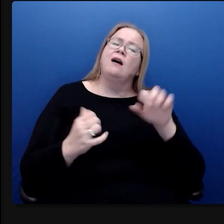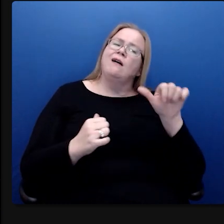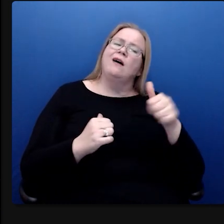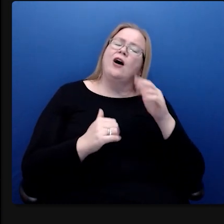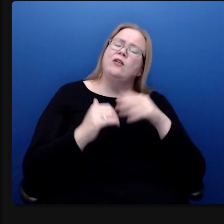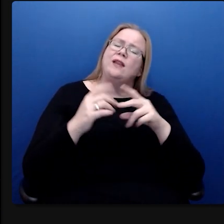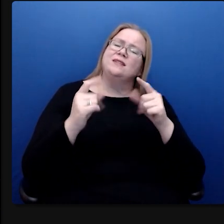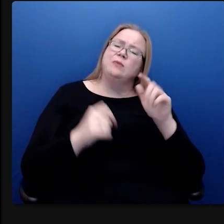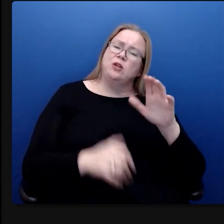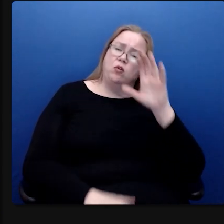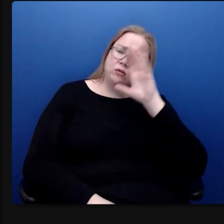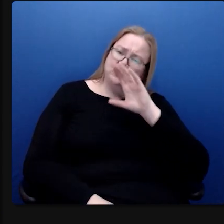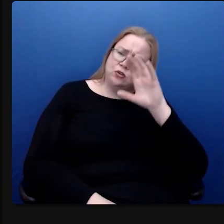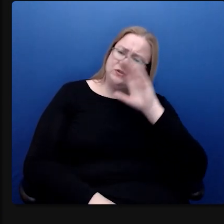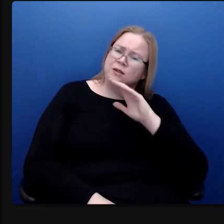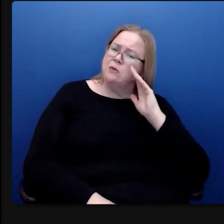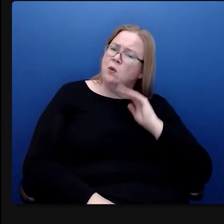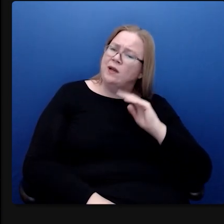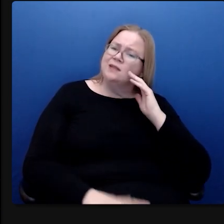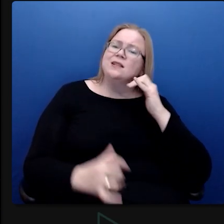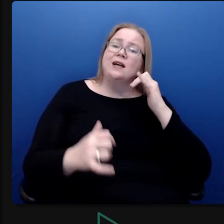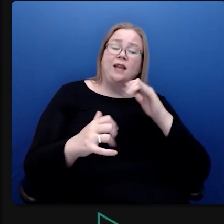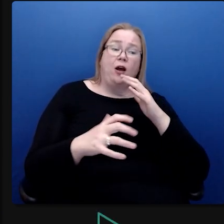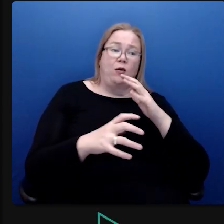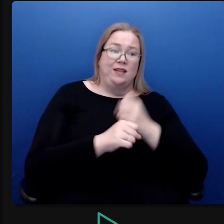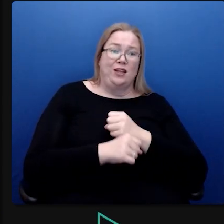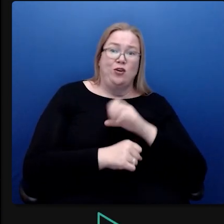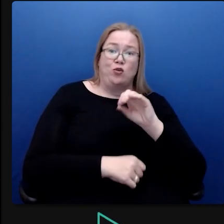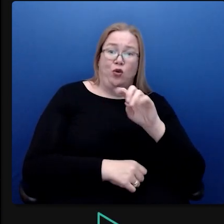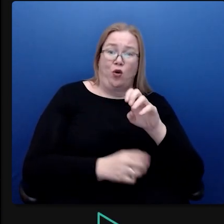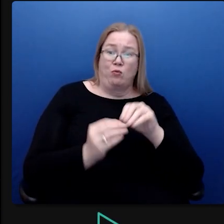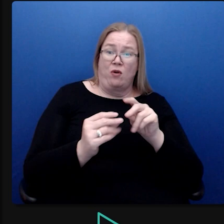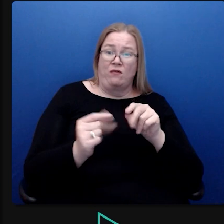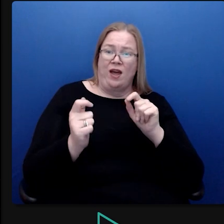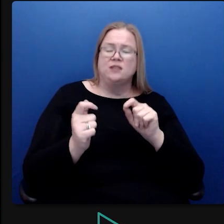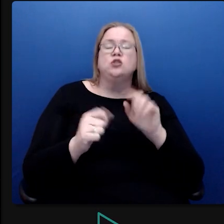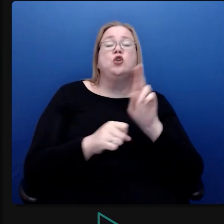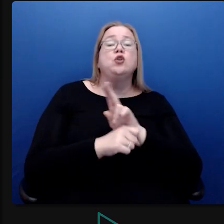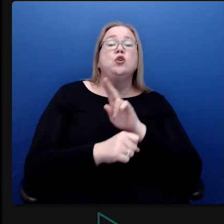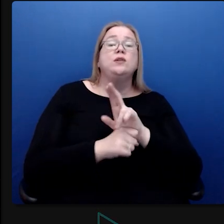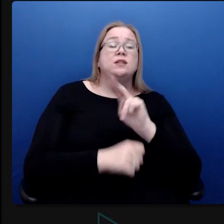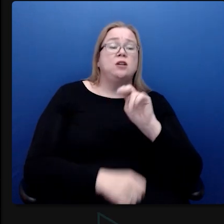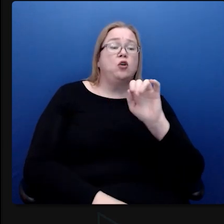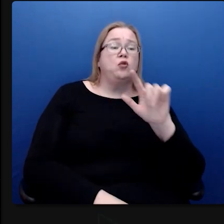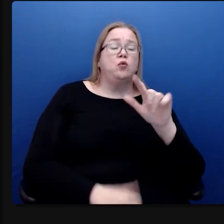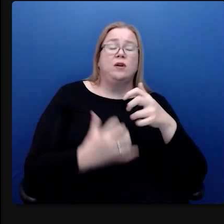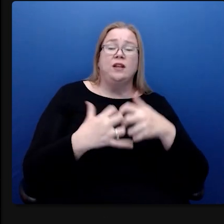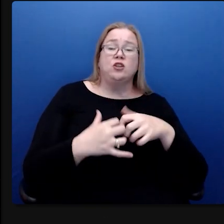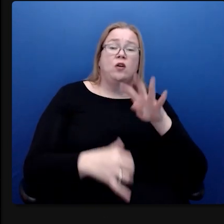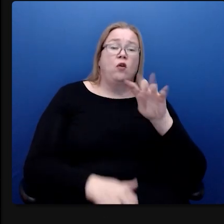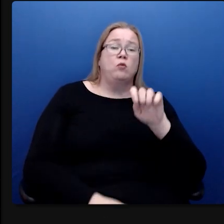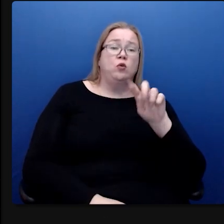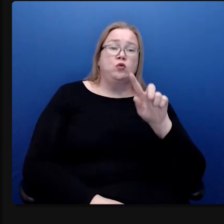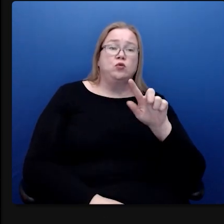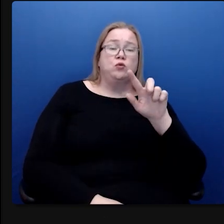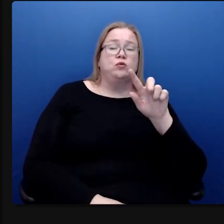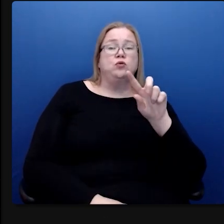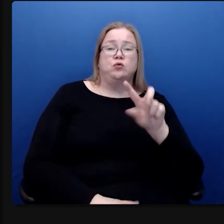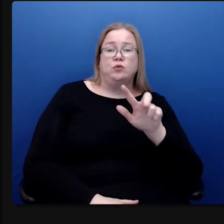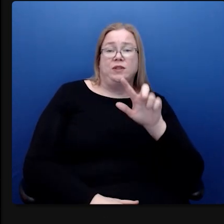Besides the speed of your search experience, you can now get to code faster. Using the Unreal Engine 4.27 code base,